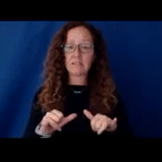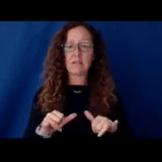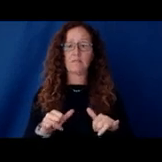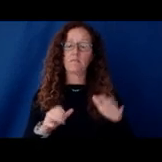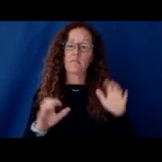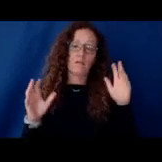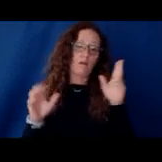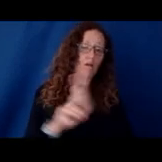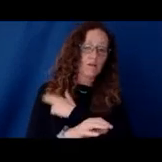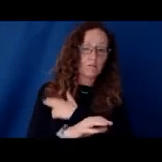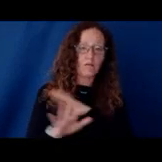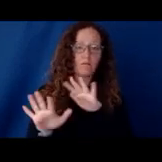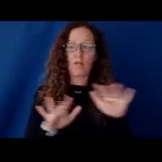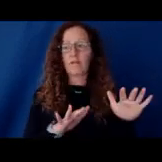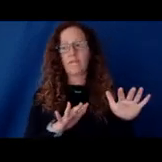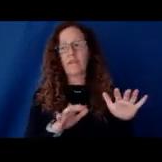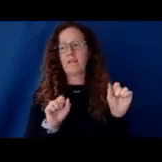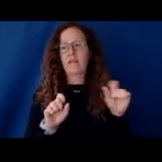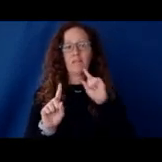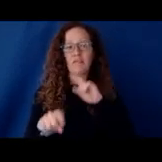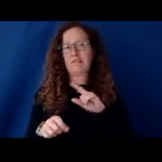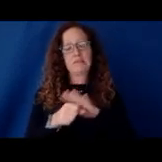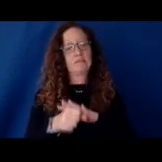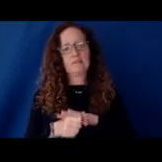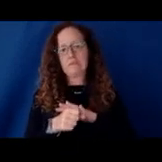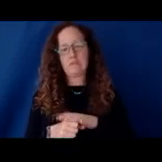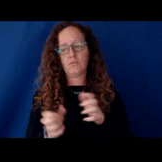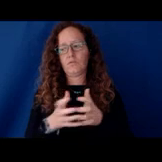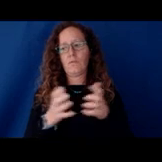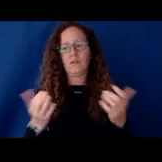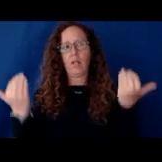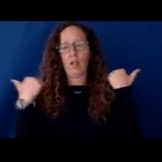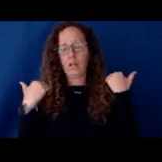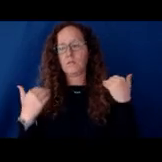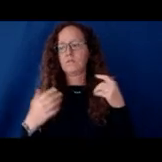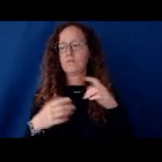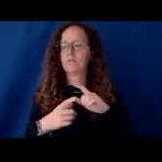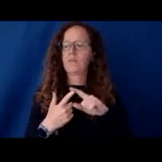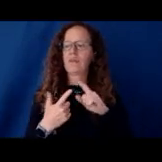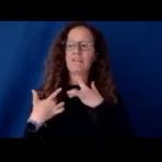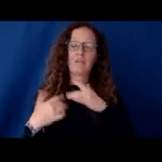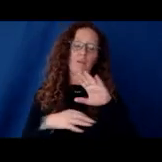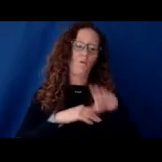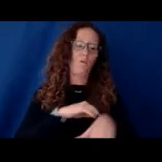lows will remain excessively high relative to that climate, in addition to daytime temperatures. The